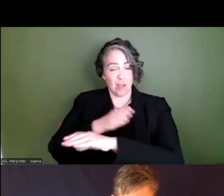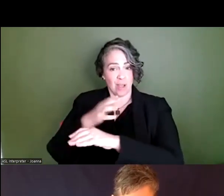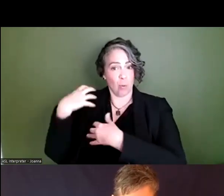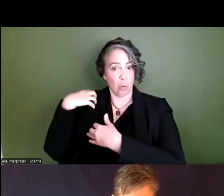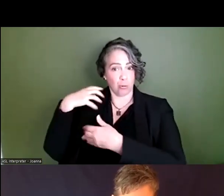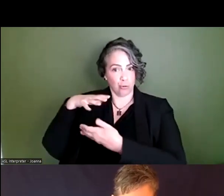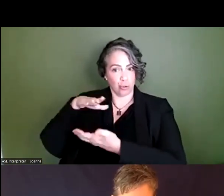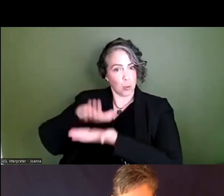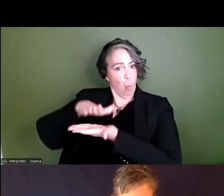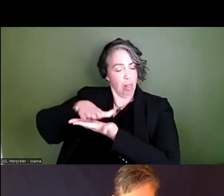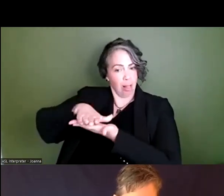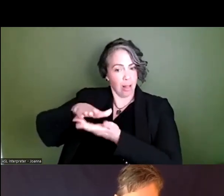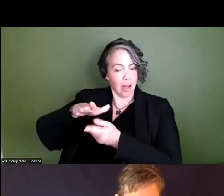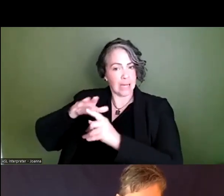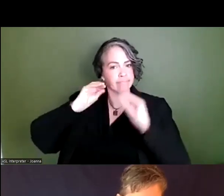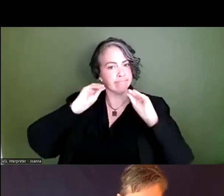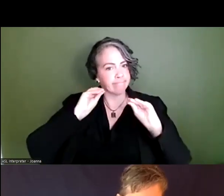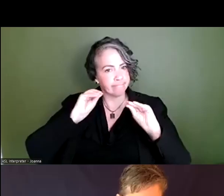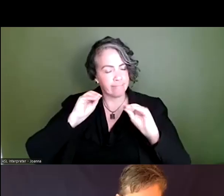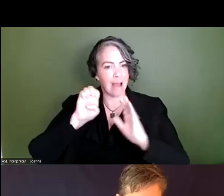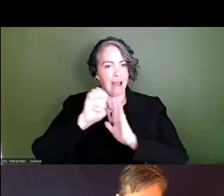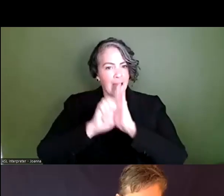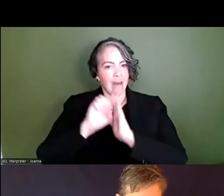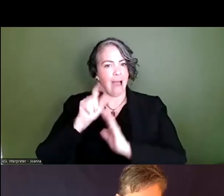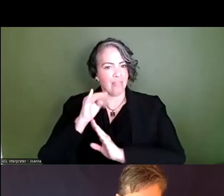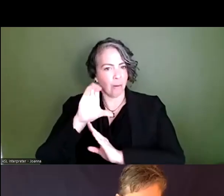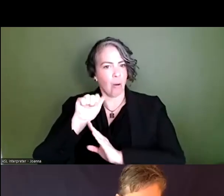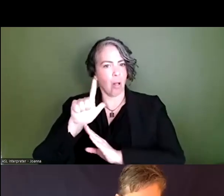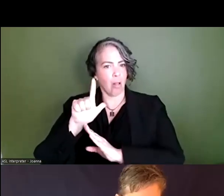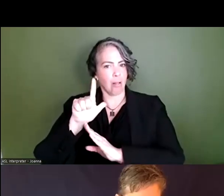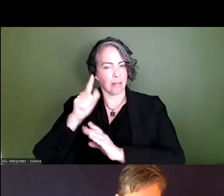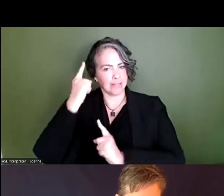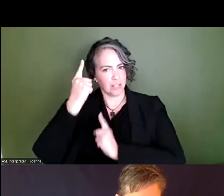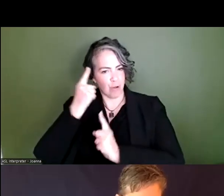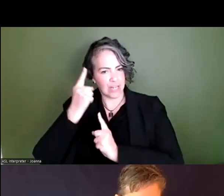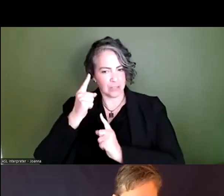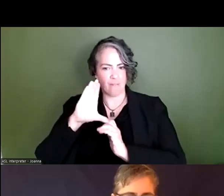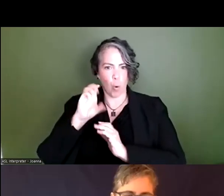considerations. CPS training has a CPS code of ethics. And so we want to be able to,